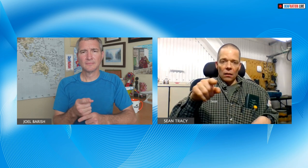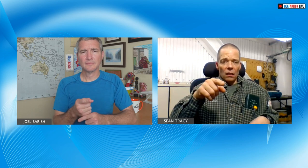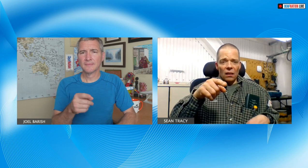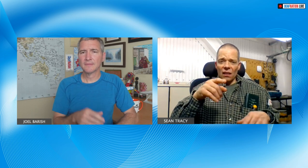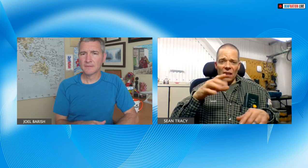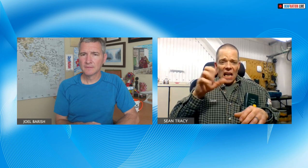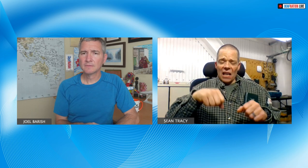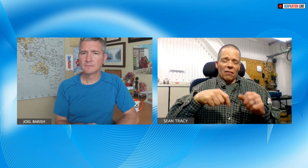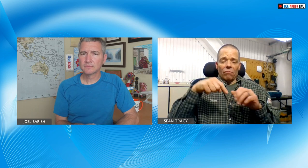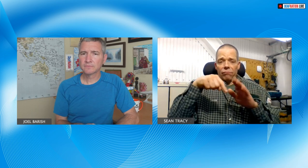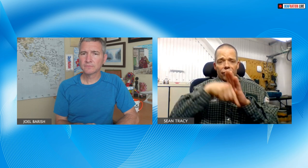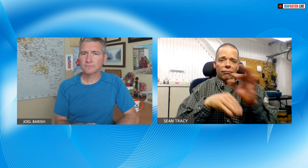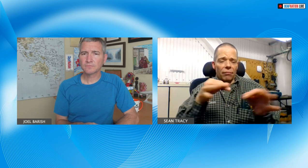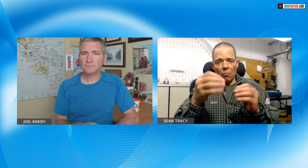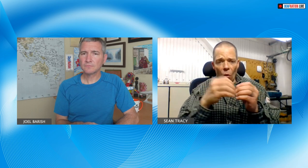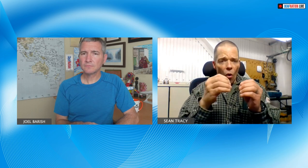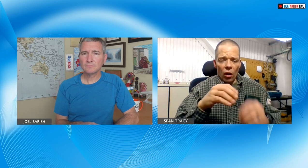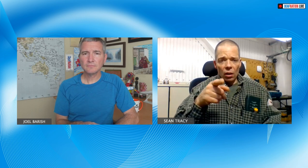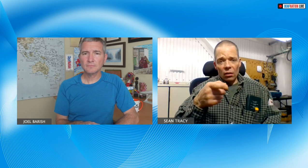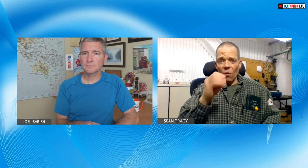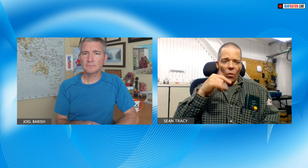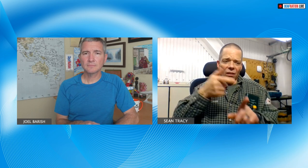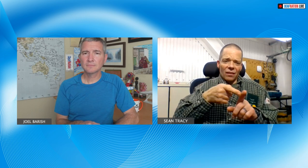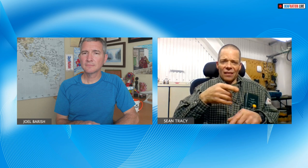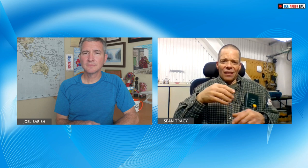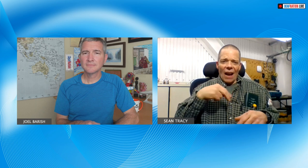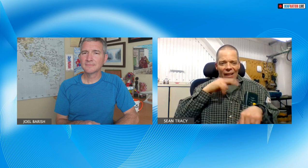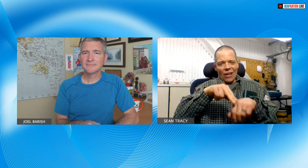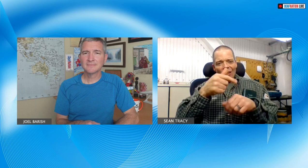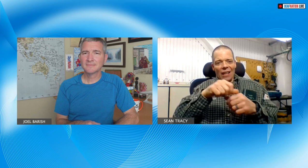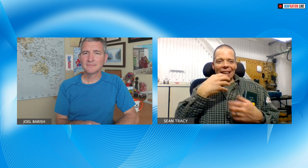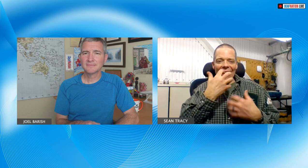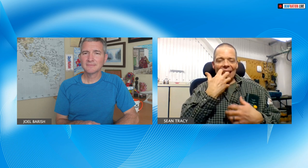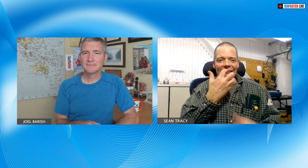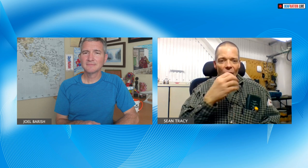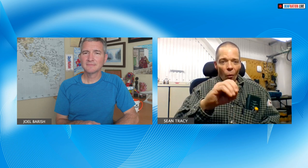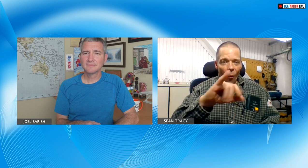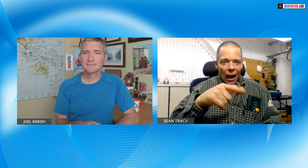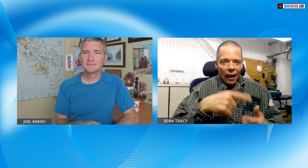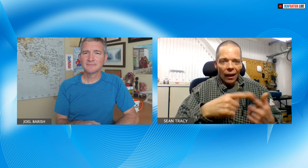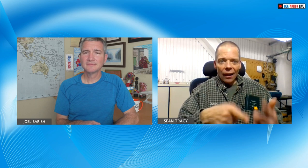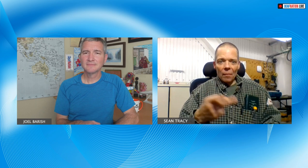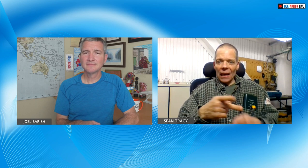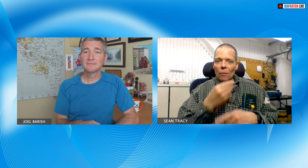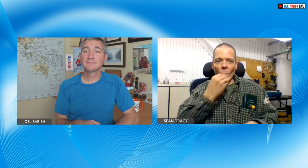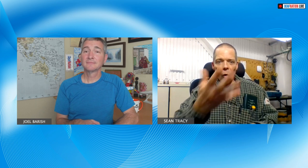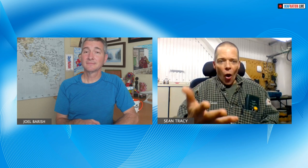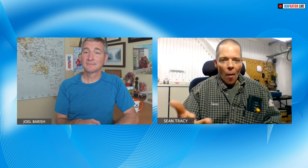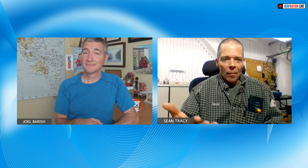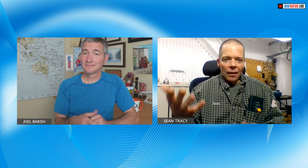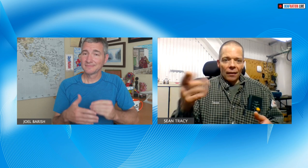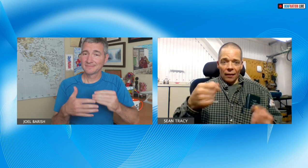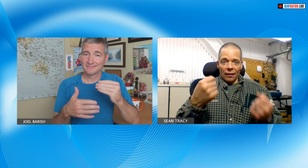But even with oil, it's got natural gasses that help produce heat for heating oil to keep us warm! It's used for our cars to drive.